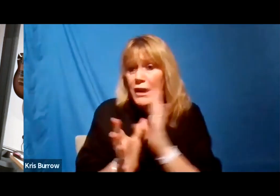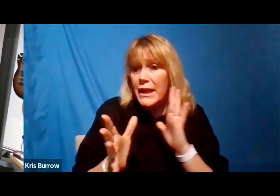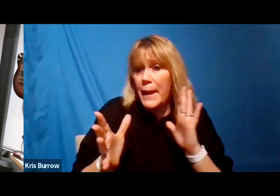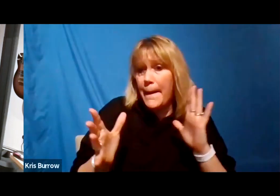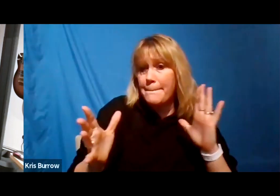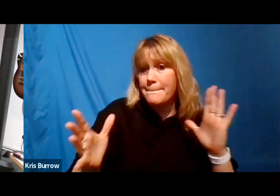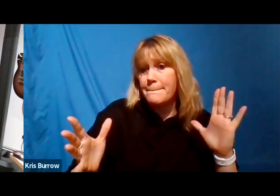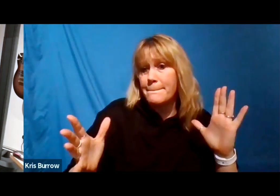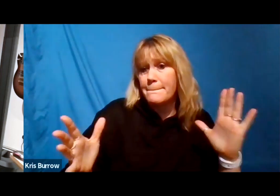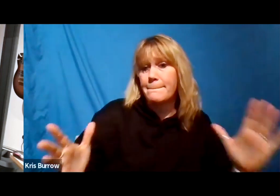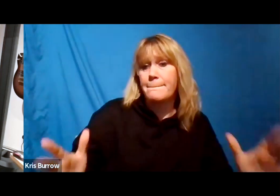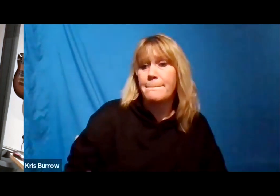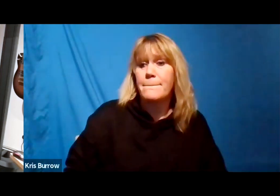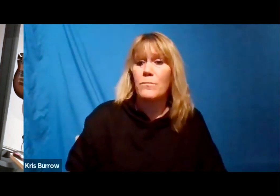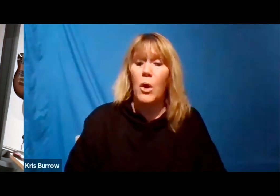golly, 20+ years ago, one of the first songs I wrote as part of a workshop back